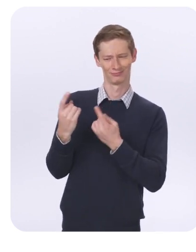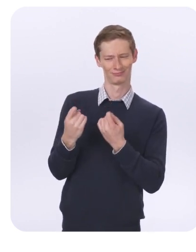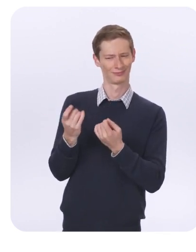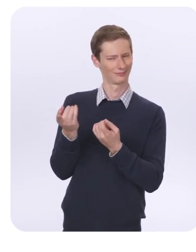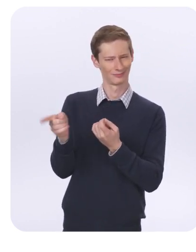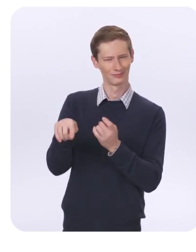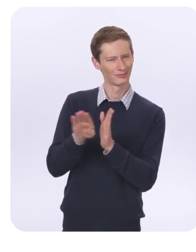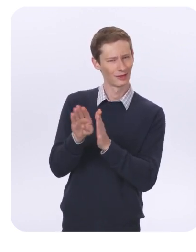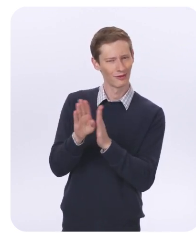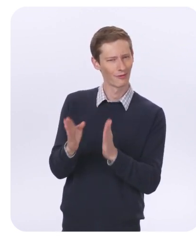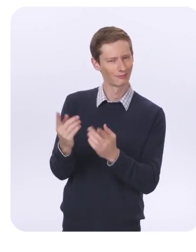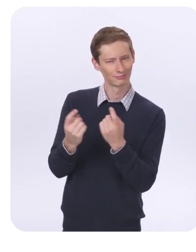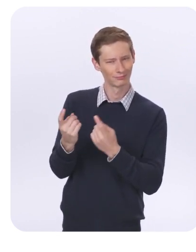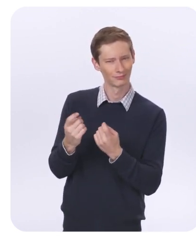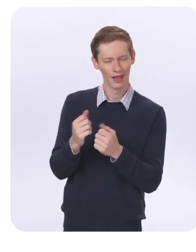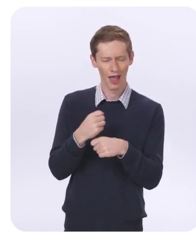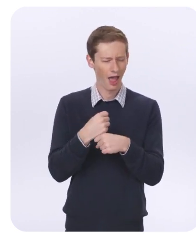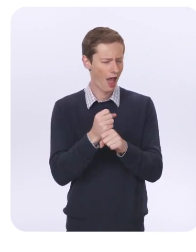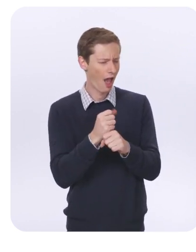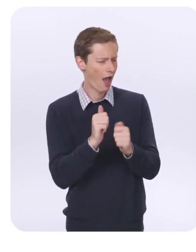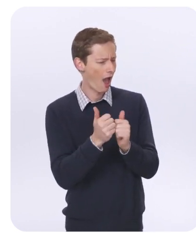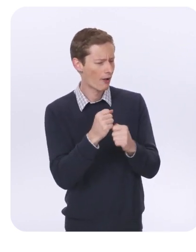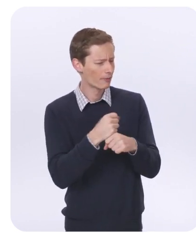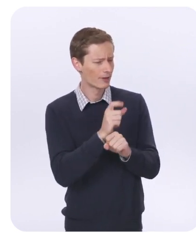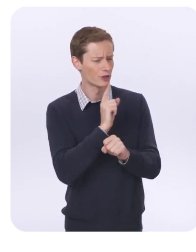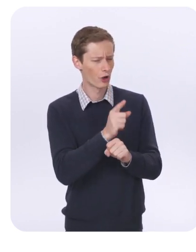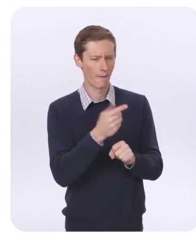Well, to empower you to answer this question in a self-serve way,